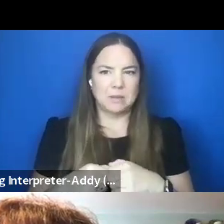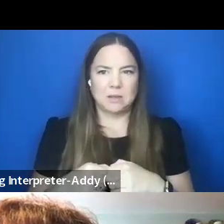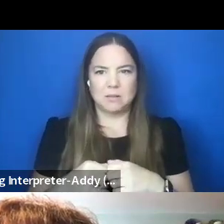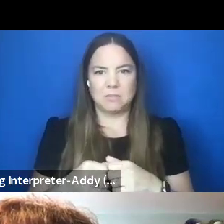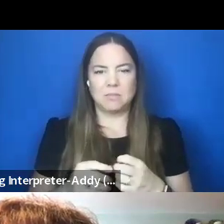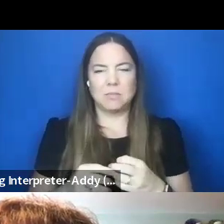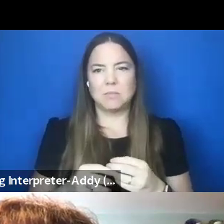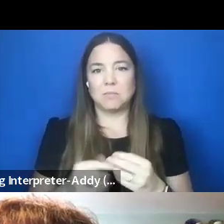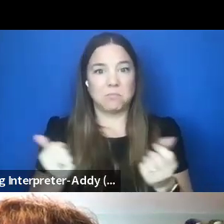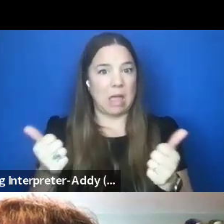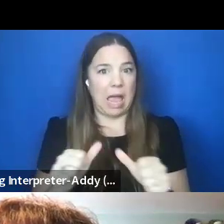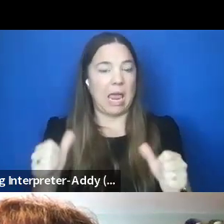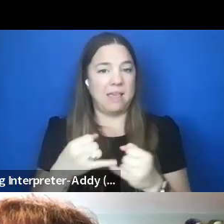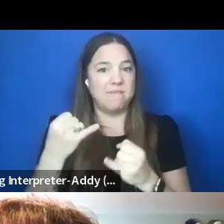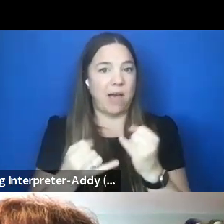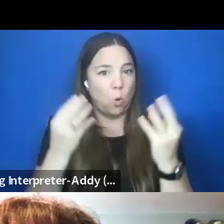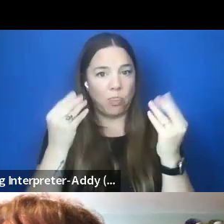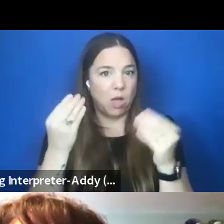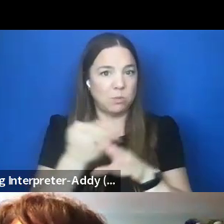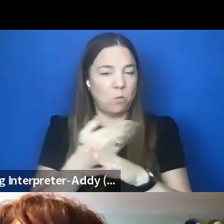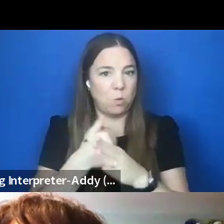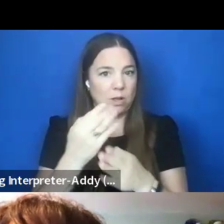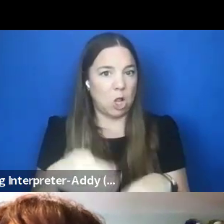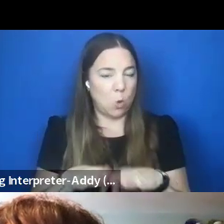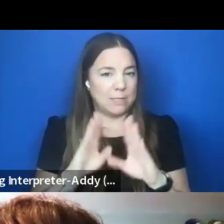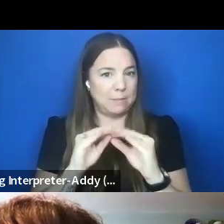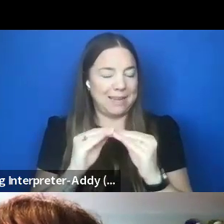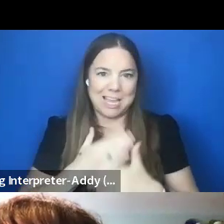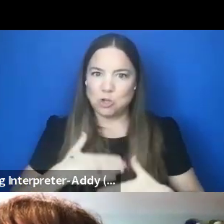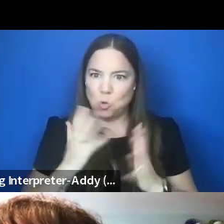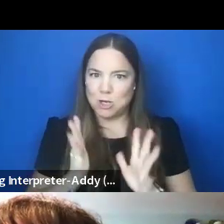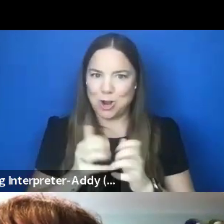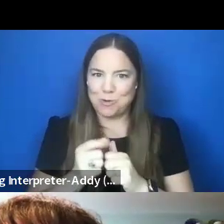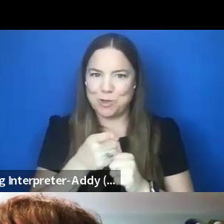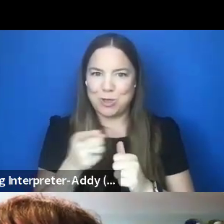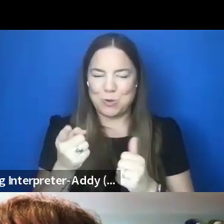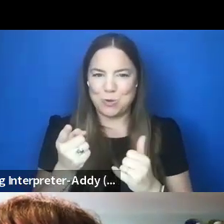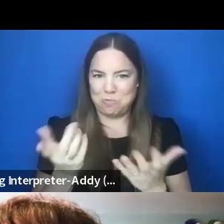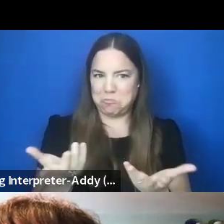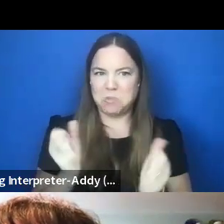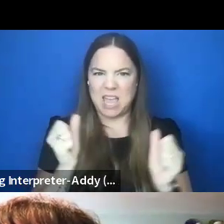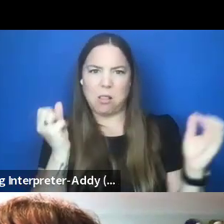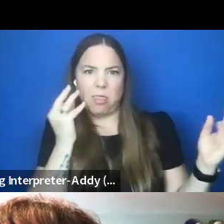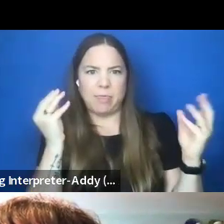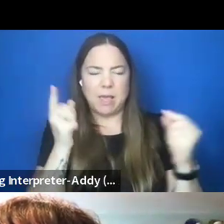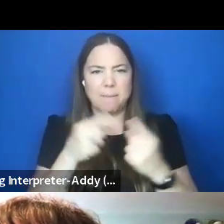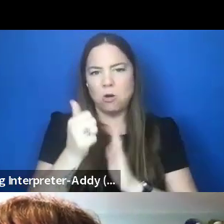Don Dew: Are there any final thoughts before we go because I enjoy talking to y'all, and we can think of agenda items for next